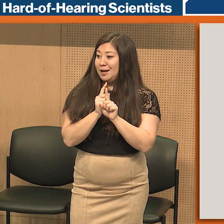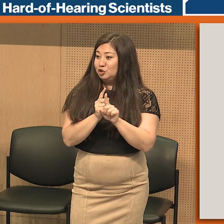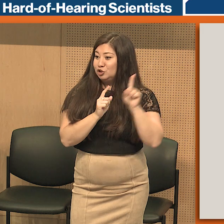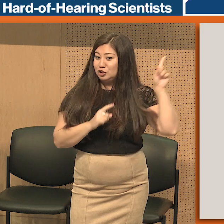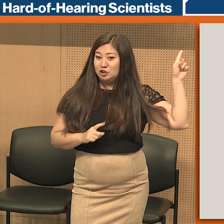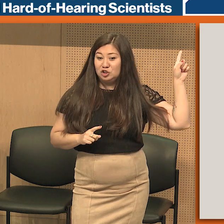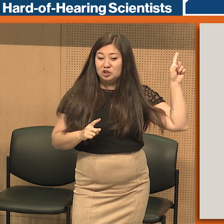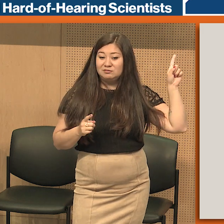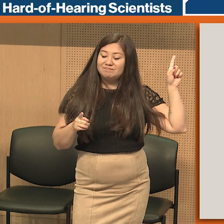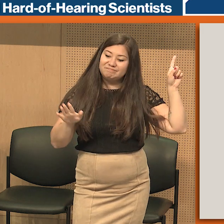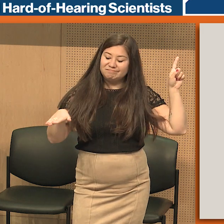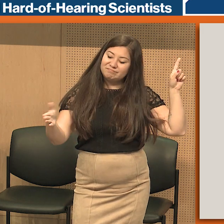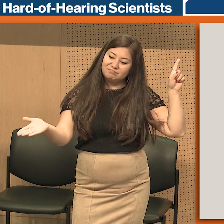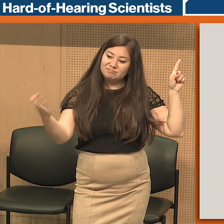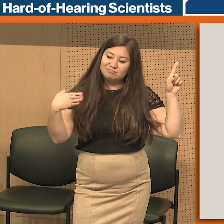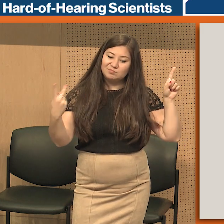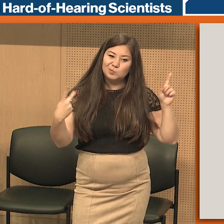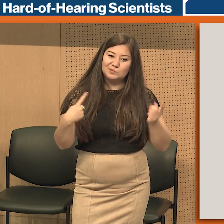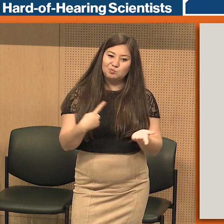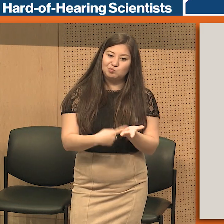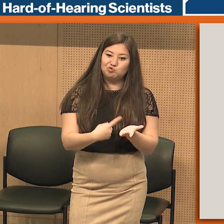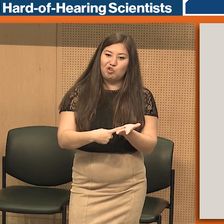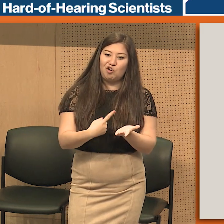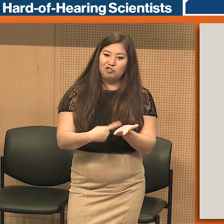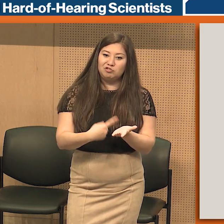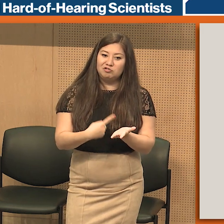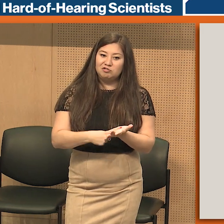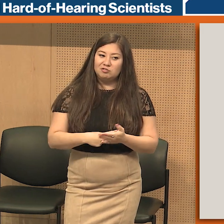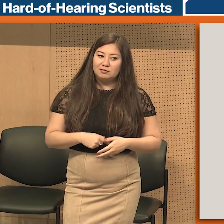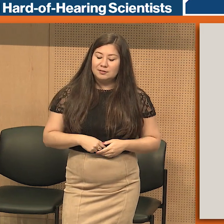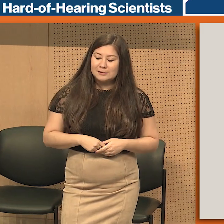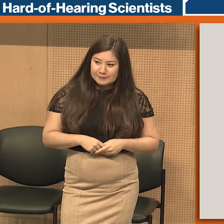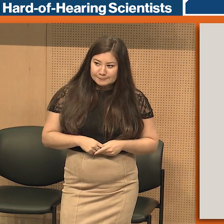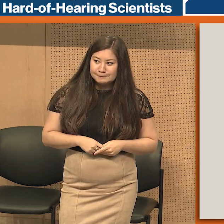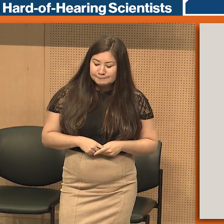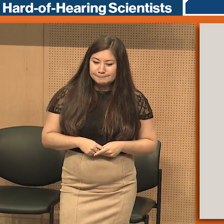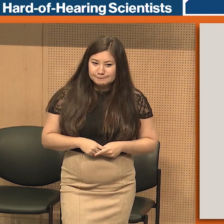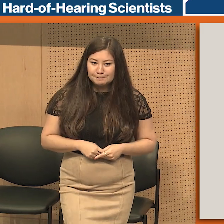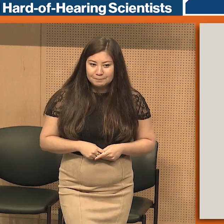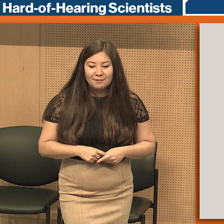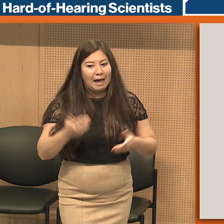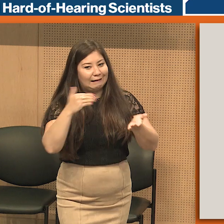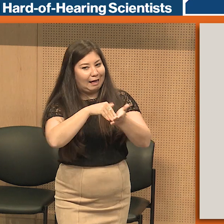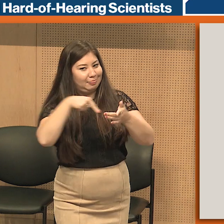So, this was my mentor, and this was told to me